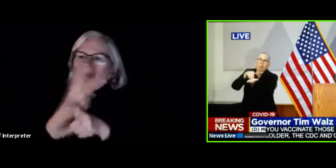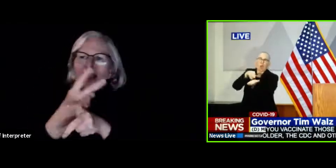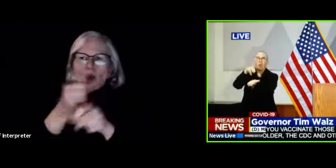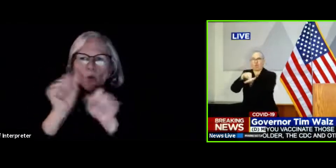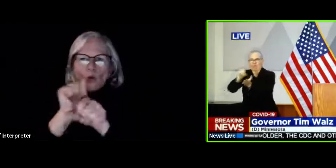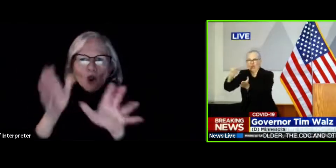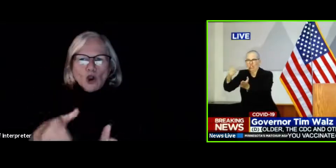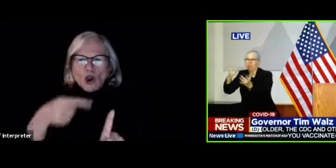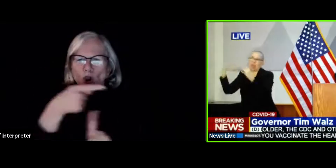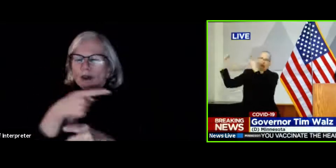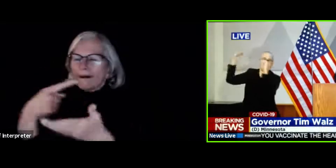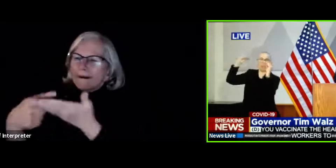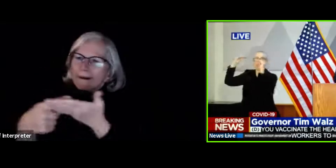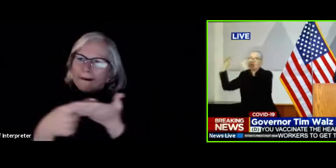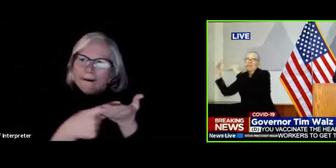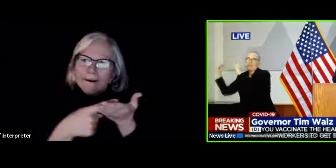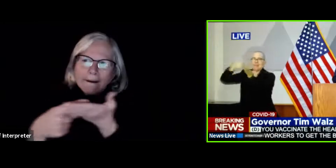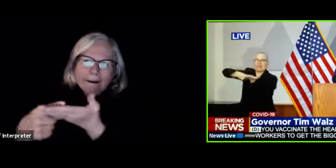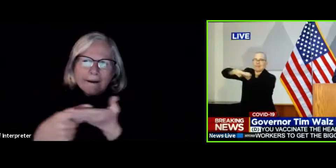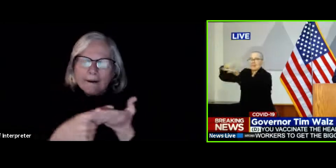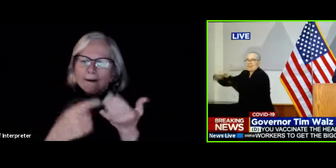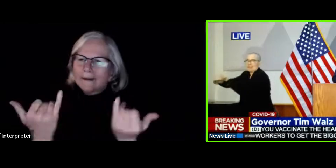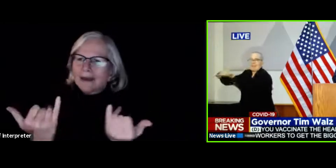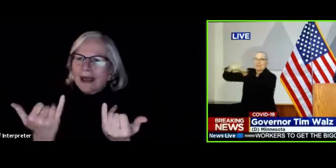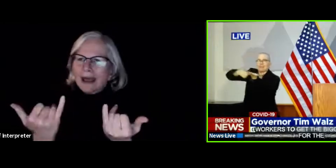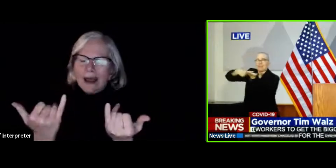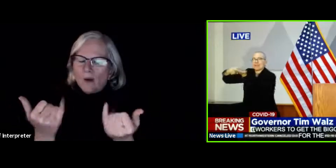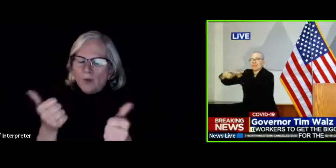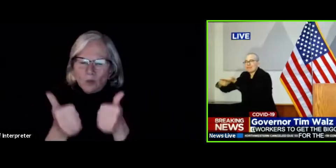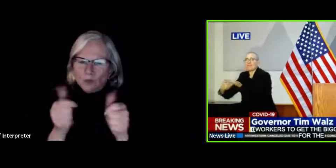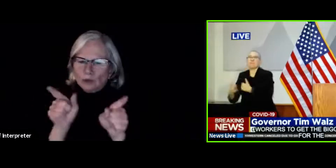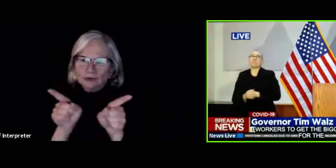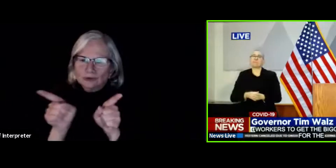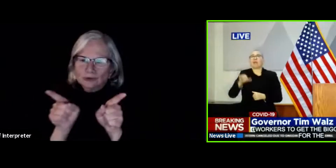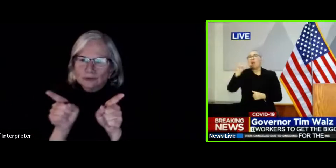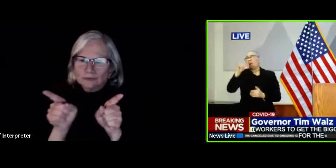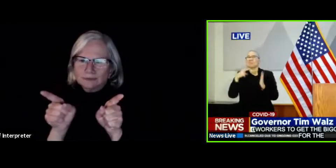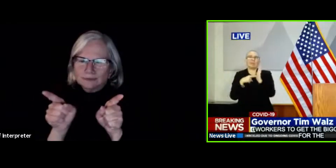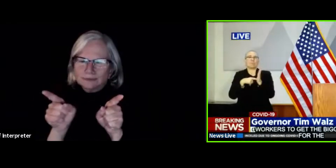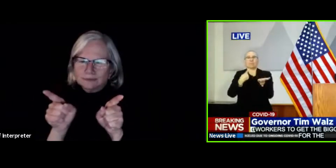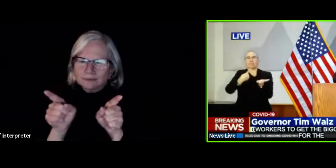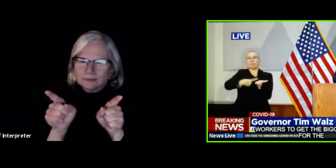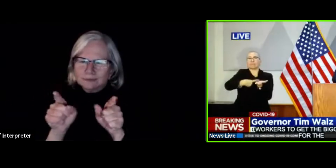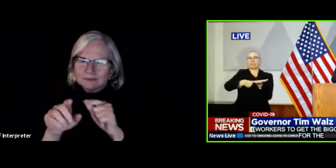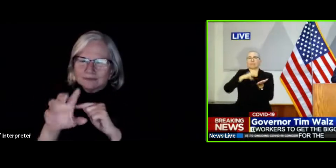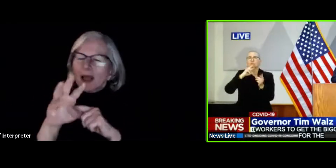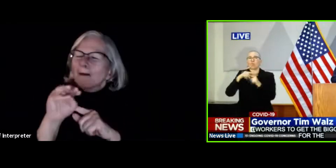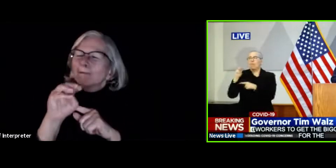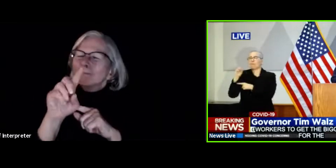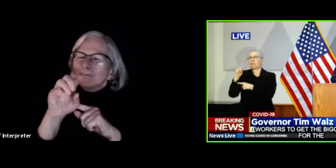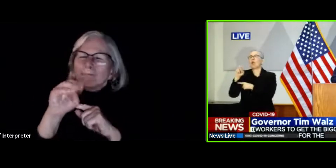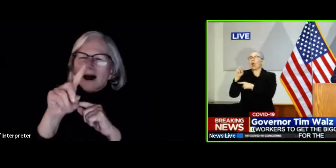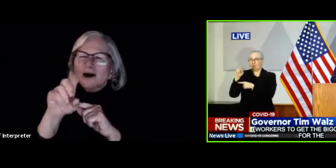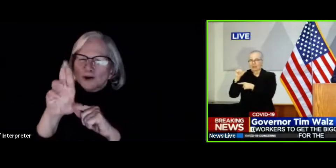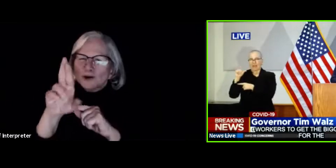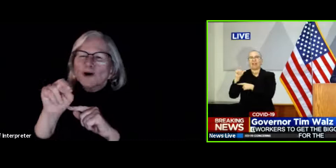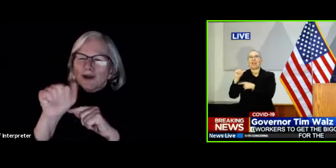THE DISCUSSION THAT WENT ON. THEY TALKED ABOUT MODERN ABOUT A AND THEIR ABILITIES TO COME RIGHT BEHIND PFIZER.